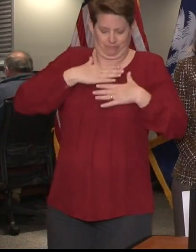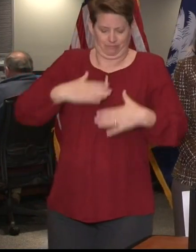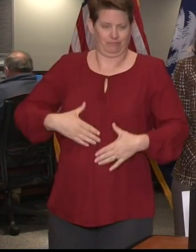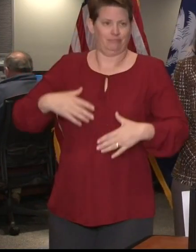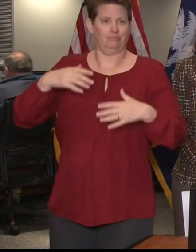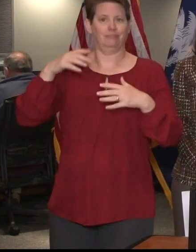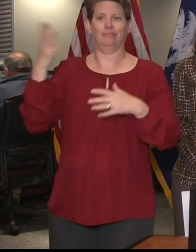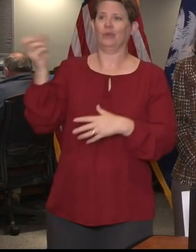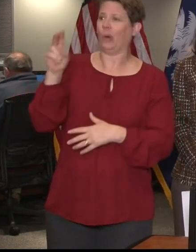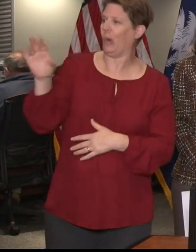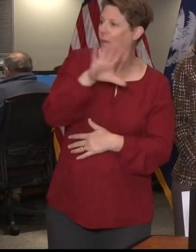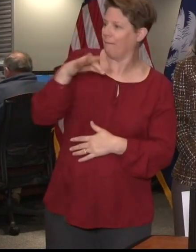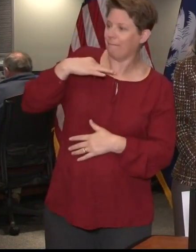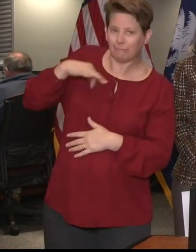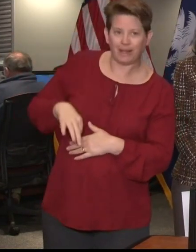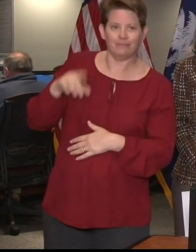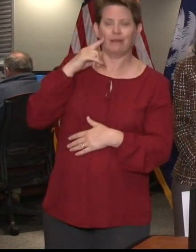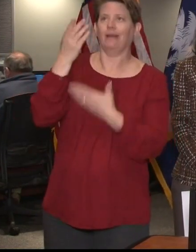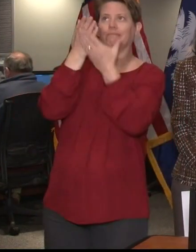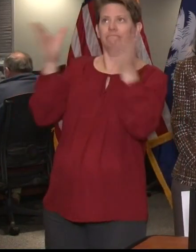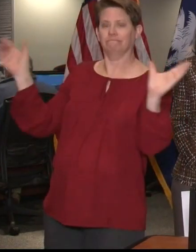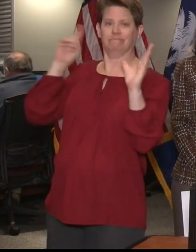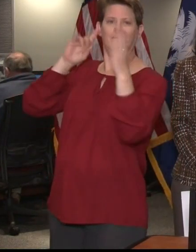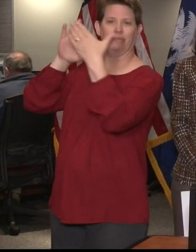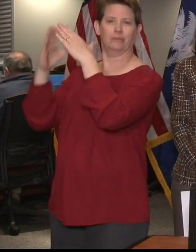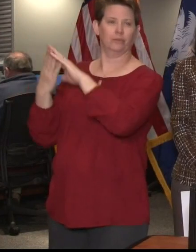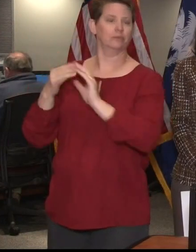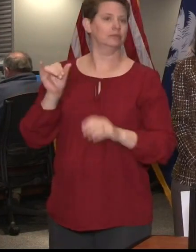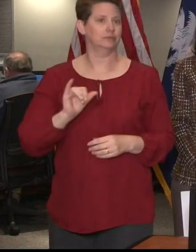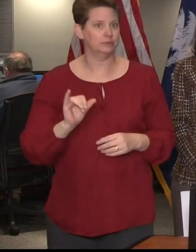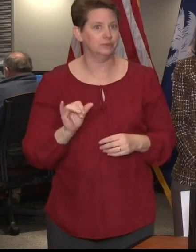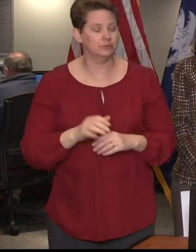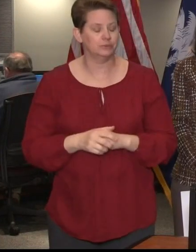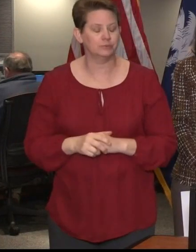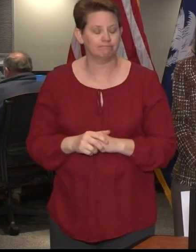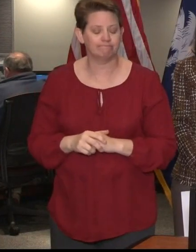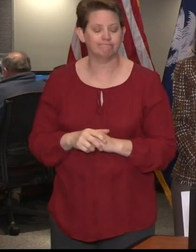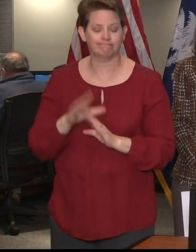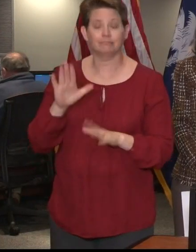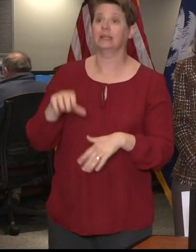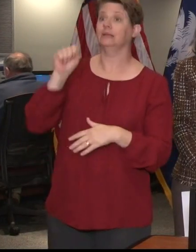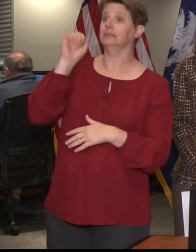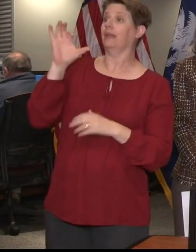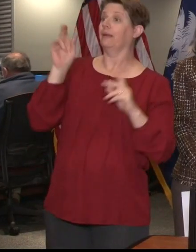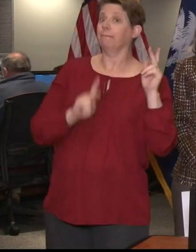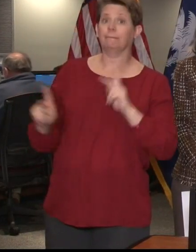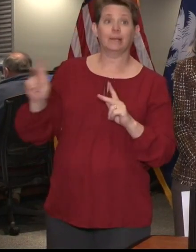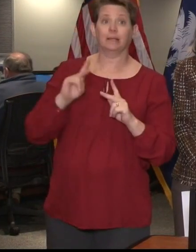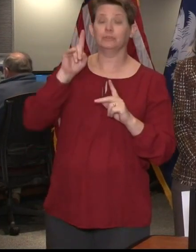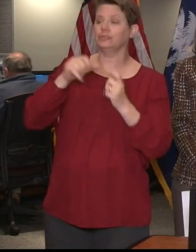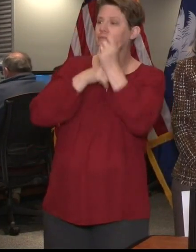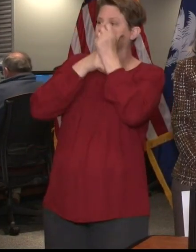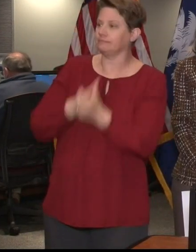EACH INDIVIDUAL, EACH OF US IS RESPONSIBLE FOR THEIR OWN EACH INDIVIDUAL, EACH OF US IS RESPONSIBLE FOR THEIR OWN ACTIONS EACH INDIVIDUAL, EACH OF US IS RESPONSIBLE FOR THEIR OWN ACTIONS AND EACH INDIVIDUAL, EACH OF US IS RESPONSIBLE FOR THEIR OWN ACTIONS AND PERSONAL EACH INDIVIDUAL, EACH OF US IS RESPONSIBLE FOR THEIR OWN ACTIONS AND PERSONAL HYGIENE. RESPONSIBLE FOR THEIR OWN ACTIONS AND PERSONAL HYGIENE. RESPONSIBLE FOR THEIR OWN ACTIONS AND PERSONAL HYGIENE. THAT'S RESPONSIBLE FOR THEIR OWN ACTIONS AND PERSONAL HYGIENE. THAT'S FOR RESPONSIBLE FOR THEIR OWN ACTIONS AND PERSONAL HYGIENE. THAT'S FOR OUR4@ RESPONSIBLE FOR THEIR OWN ACTIONS AND PERSONAL HYGIENE. THAT'S FOR OUR4@ OWN RESPONSIBLE FOR THEIR OWN ACTIONS AND PERSONAL HYGIENE. THAT'S FOR OUR4@ OWN BENEFIT, RESPONSIBLE FOR THEIR OWN ACTIONS AND PERSONAL HYGIENE. THAT'S FOR OUR4@ OWN BENEFIT, YR ACTIONS AND PERSONAL HYGIENE. THAT'S FOR OUR4@ OWN BENEFIT, YR ACTIONS AND PERSONAL HYGIENE. THAT'S FOR OUR4@ OWN BENEFIT, YR OWN ACTIONS AND PERSONAL HYGIENE. THAT'S FOR OUR4@ OWN BENEFIT, YR OWN BENEFIT4@ ACTIONS AND PERSONAL HYGIENE. THAT'S FOR OUR4@ OWN BENEFIT, YR OWN BENEFIT4@ AND ACTIONS AND PERSONAL HYGIENE. THAT'S FOR OUR4@ OWN BENEFIT, YR OWN BENEFIT4@ AND THAT ACTIONS AND PERSONAL HYGIENE. THAT'S FOR OUR4@ OWN BENEFIT, YR OWN BENEFIT4@ AND THAT OF ACTIONS AND PERSONAL HYGIENE. THAT'S FOR OUR4@ OWN BENEFIT, YR OWN BENEFIT4@ AND THAT OF THE THAT'S FOR OUR4@ OWN BENEFIT, YR OWN BENEFIT4@ AND THAT OF THE THAT'S FOR OUR4@ OWN BENEFIT, YR OWN BENEFIT4@ AND THAT OF THE COMMUNITY. OWN BENEFIT4@ AND THAT OF THE COMMUNITY.